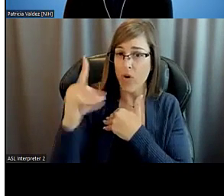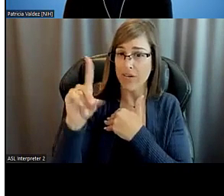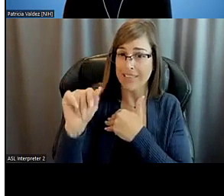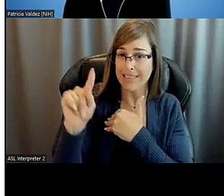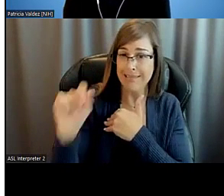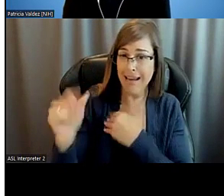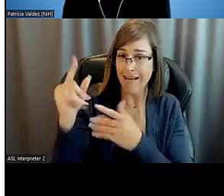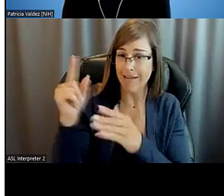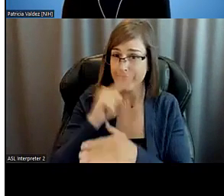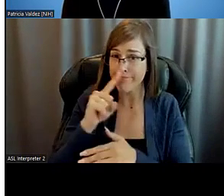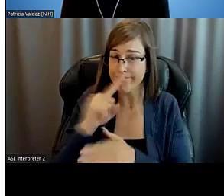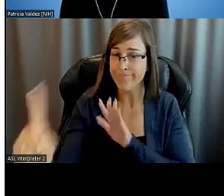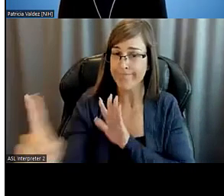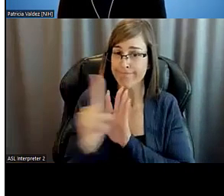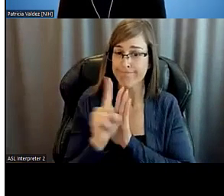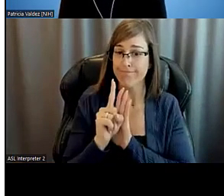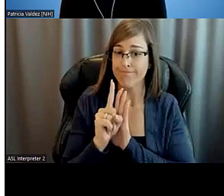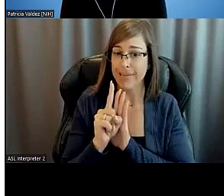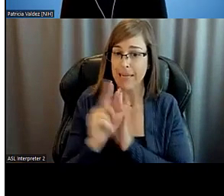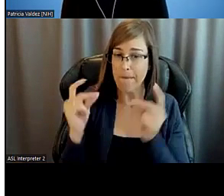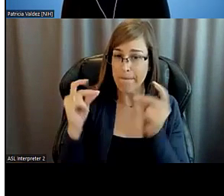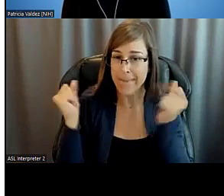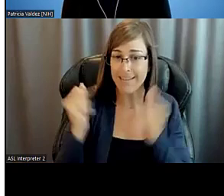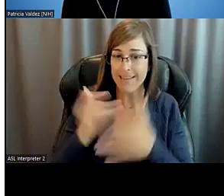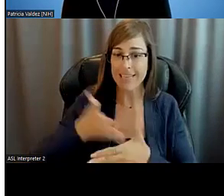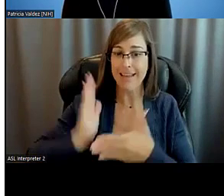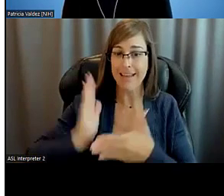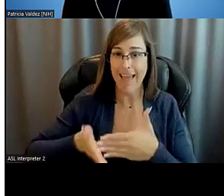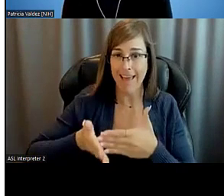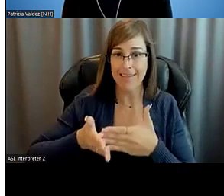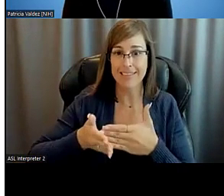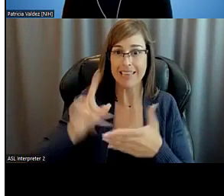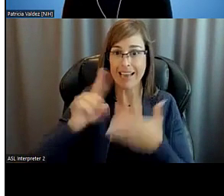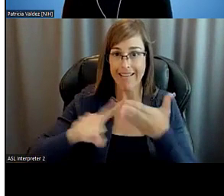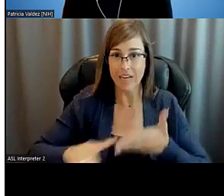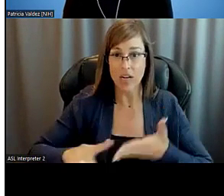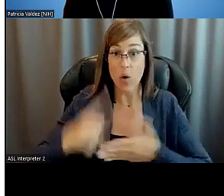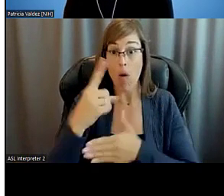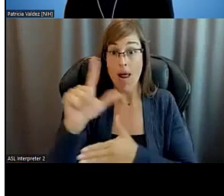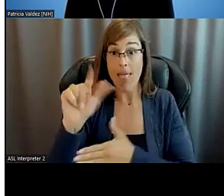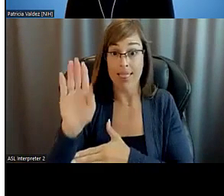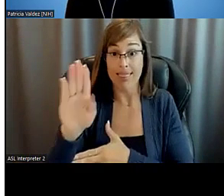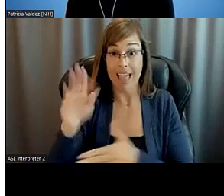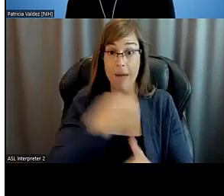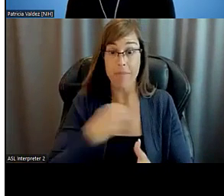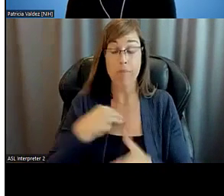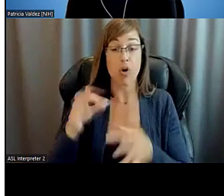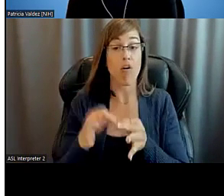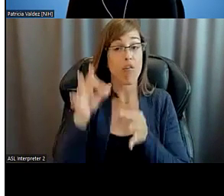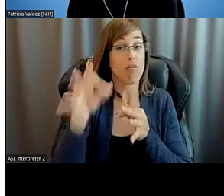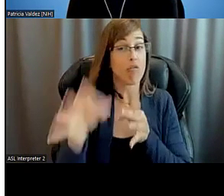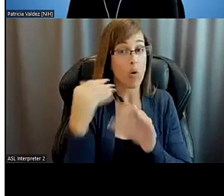immediately to end the investigation. One of the lab members forwards the e-mail to Rebecca RIO.